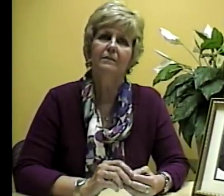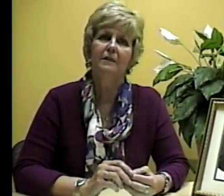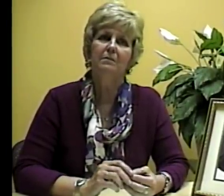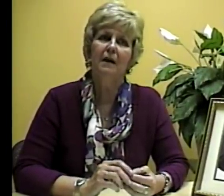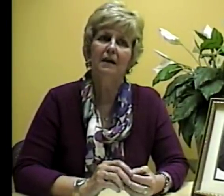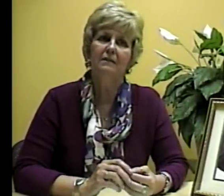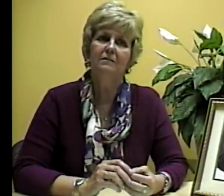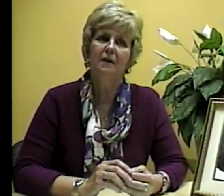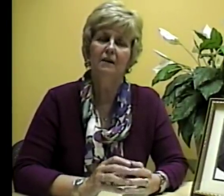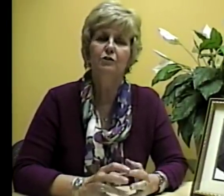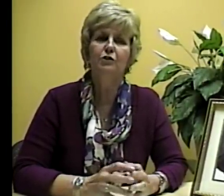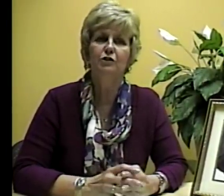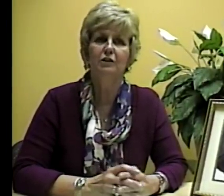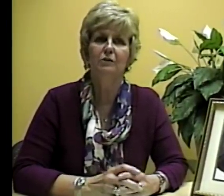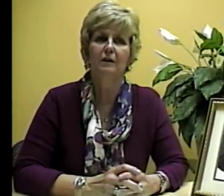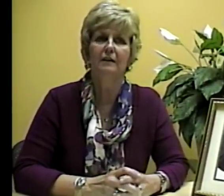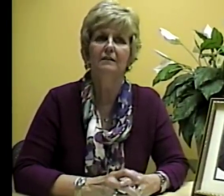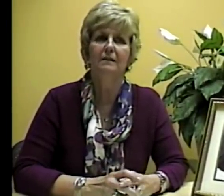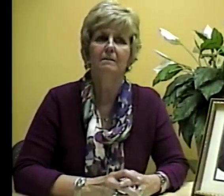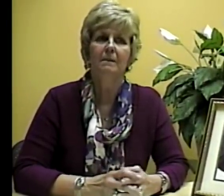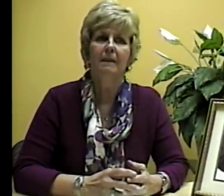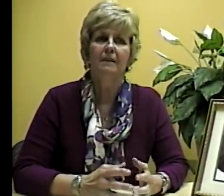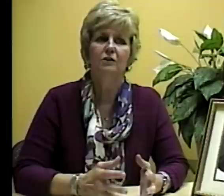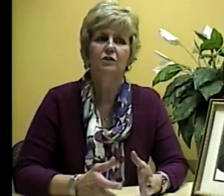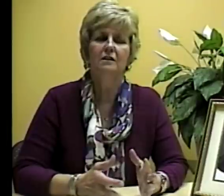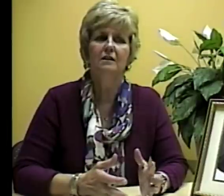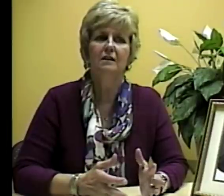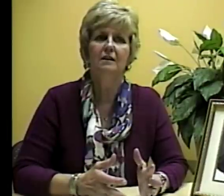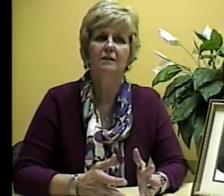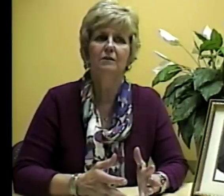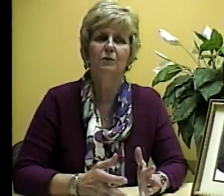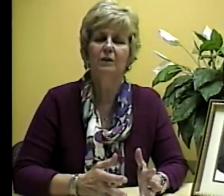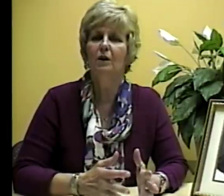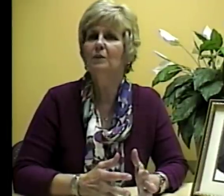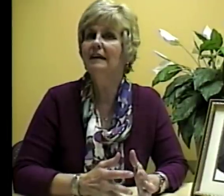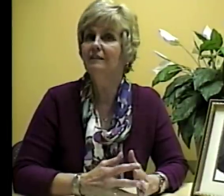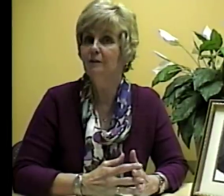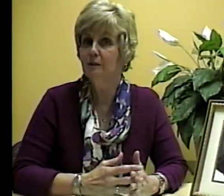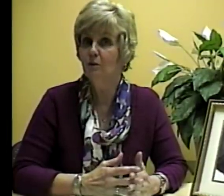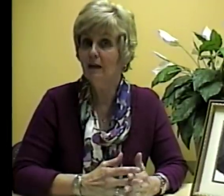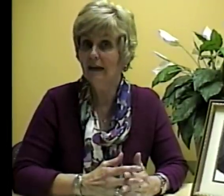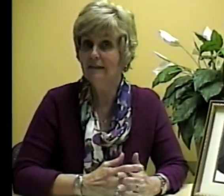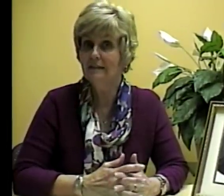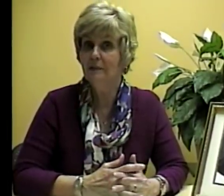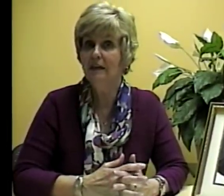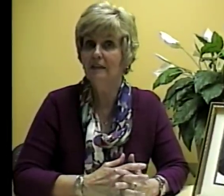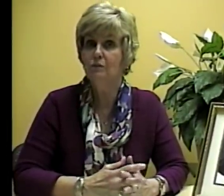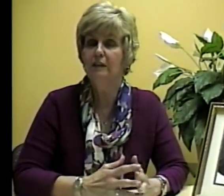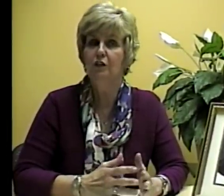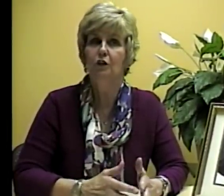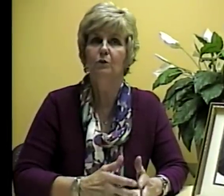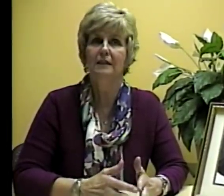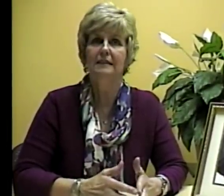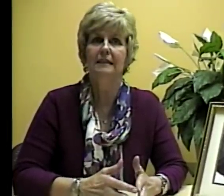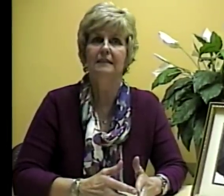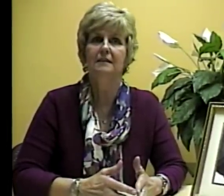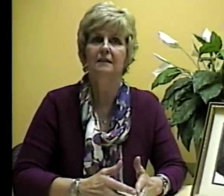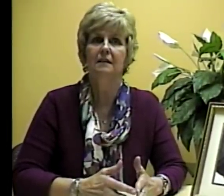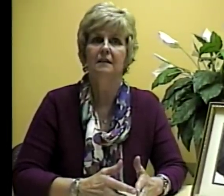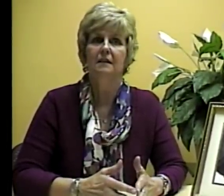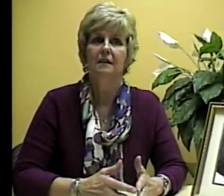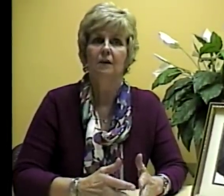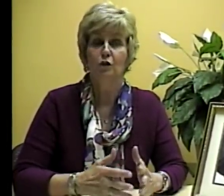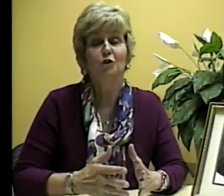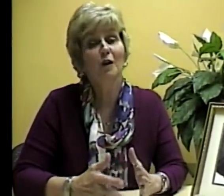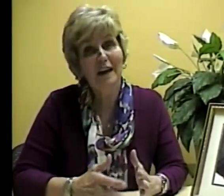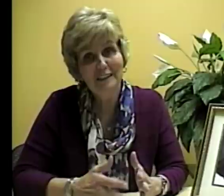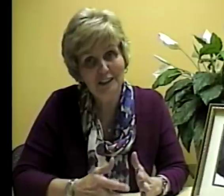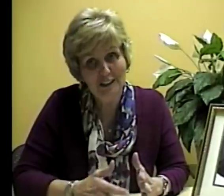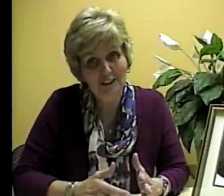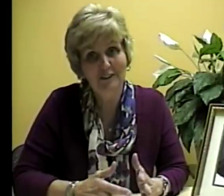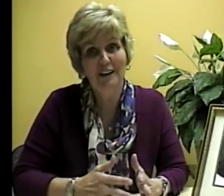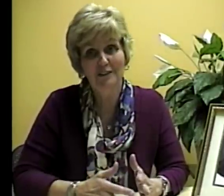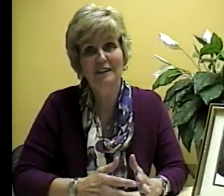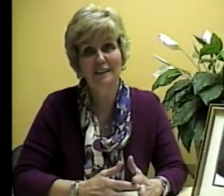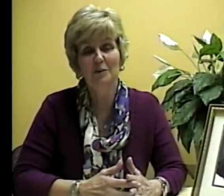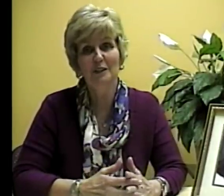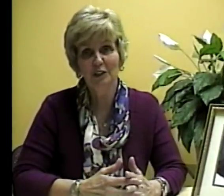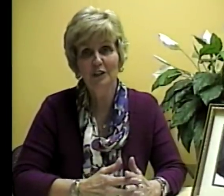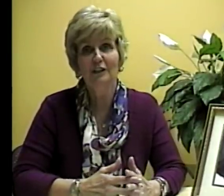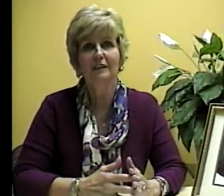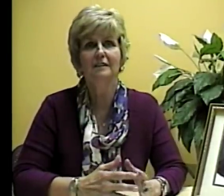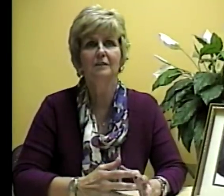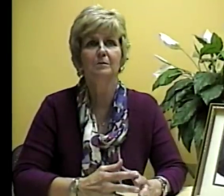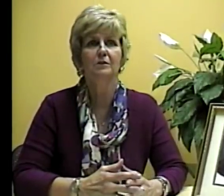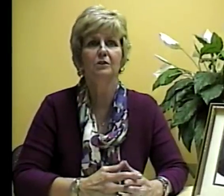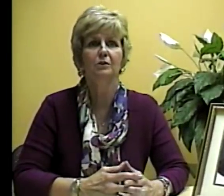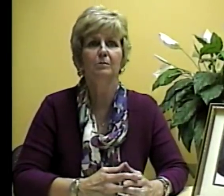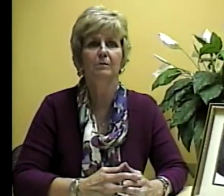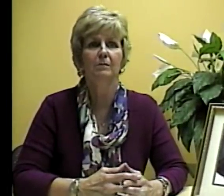2 children and I have no regrets because we knew we tried to do everything we could to